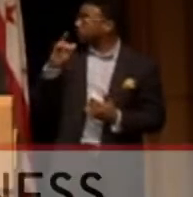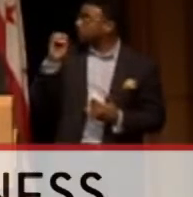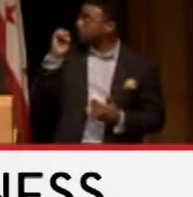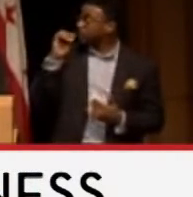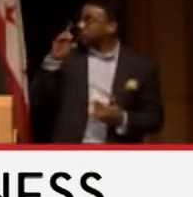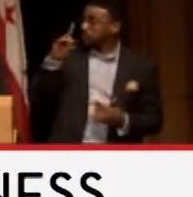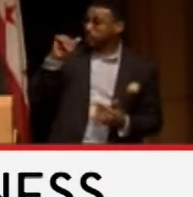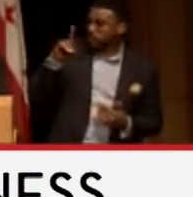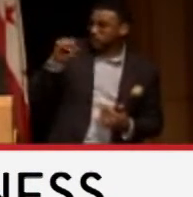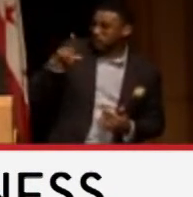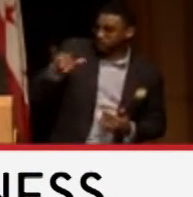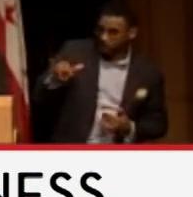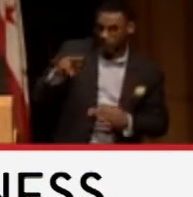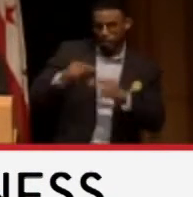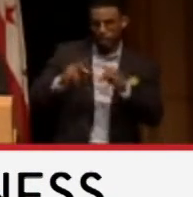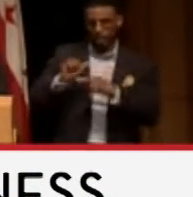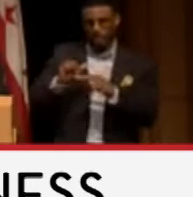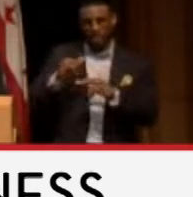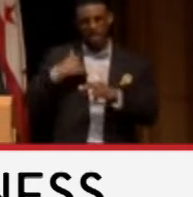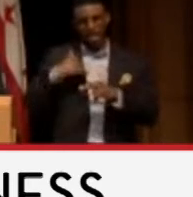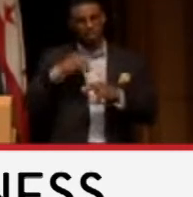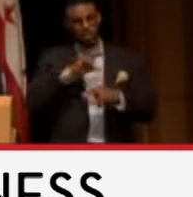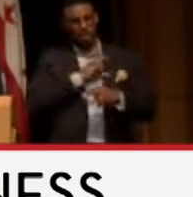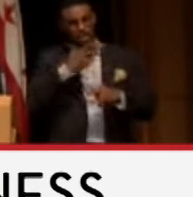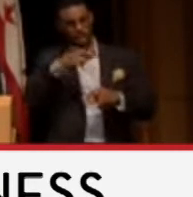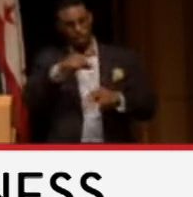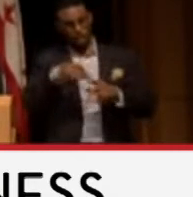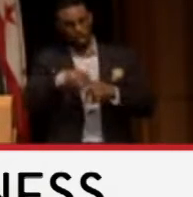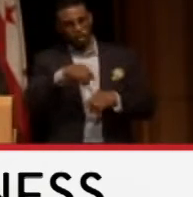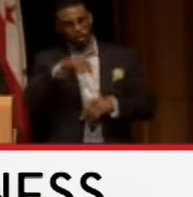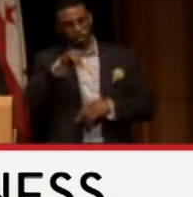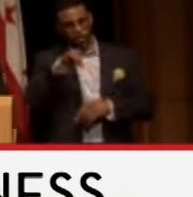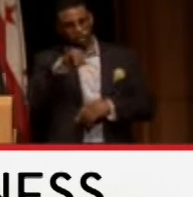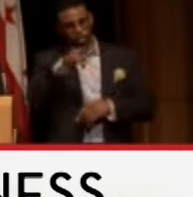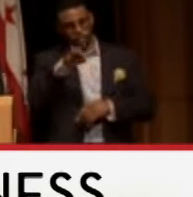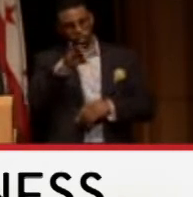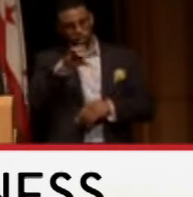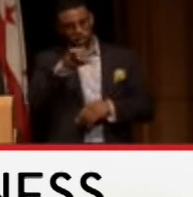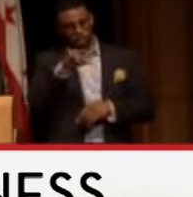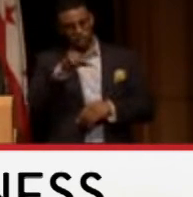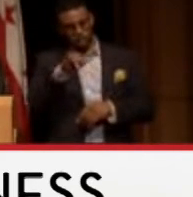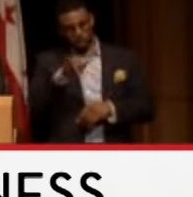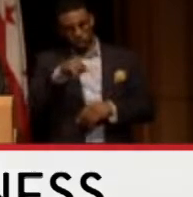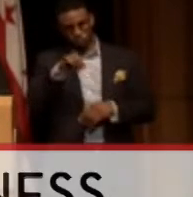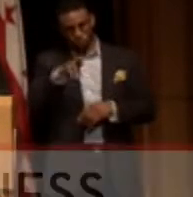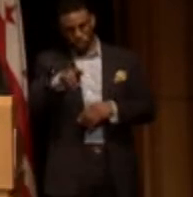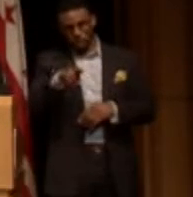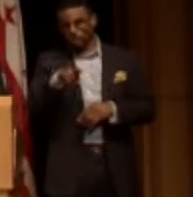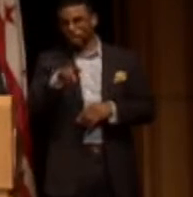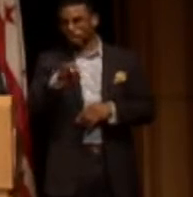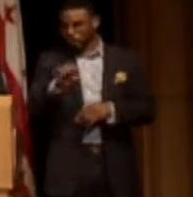WHICH IS OUR POLICE HEADQUARTERS IN JUDICIARY SQUARE IN WARD 2. THIS IS A LONG OVERDUE PROJECT THAT WILL PROVIDE MPD WITH A